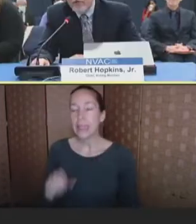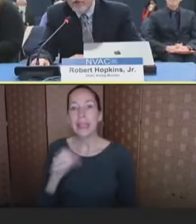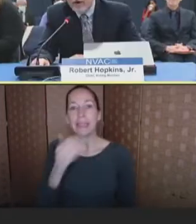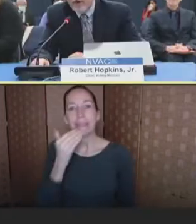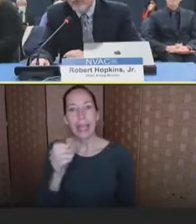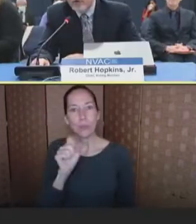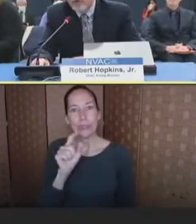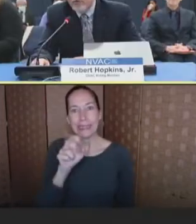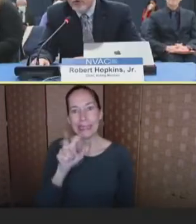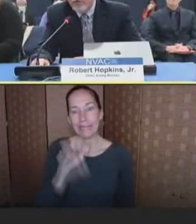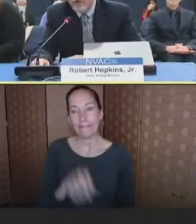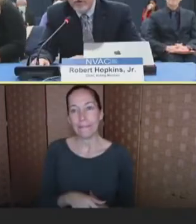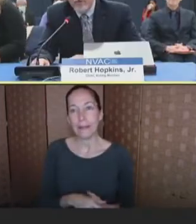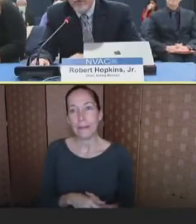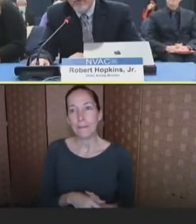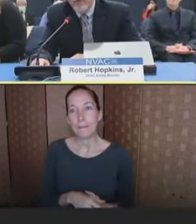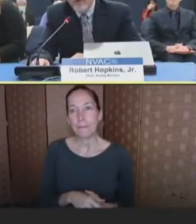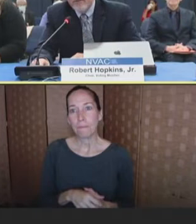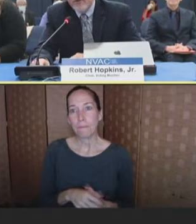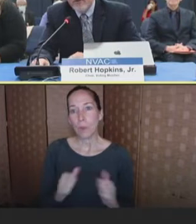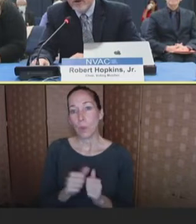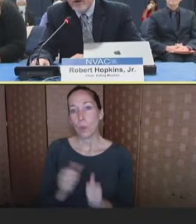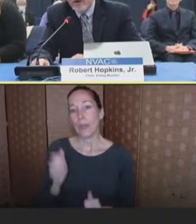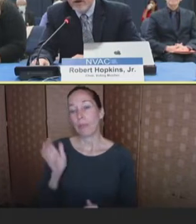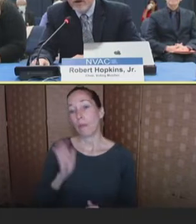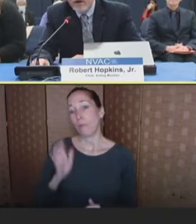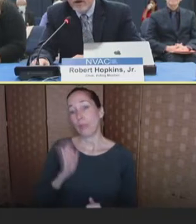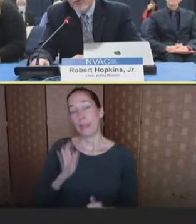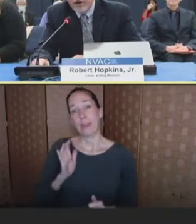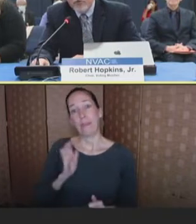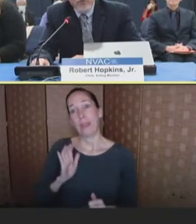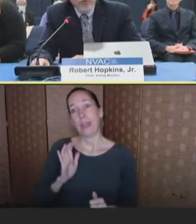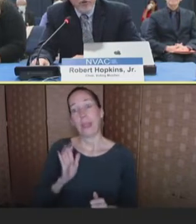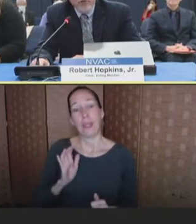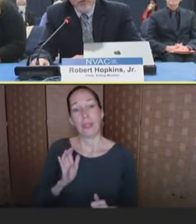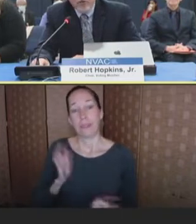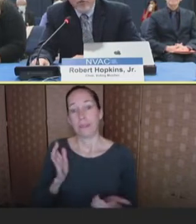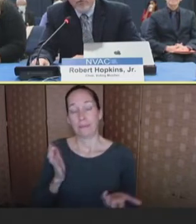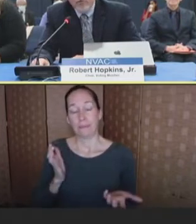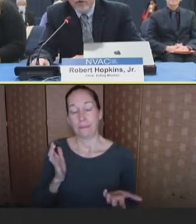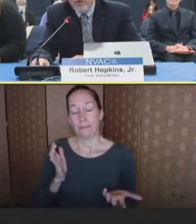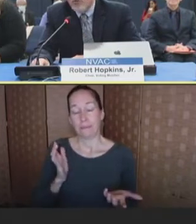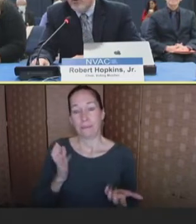And as we did with our previous effort, is there any objections or concerns in the room